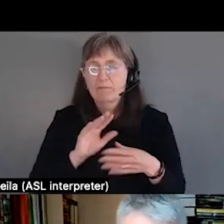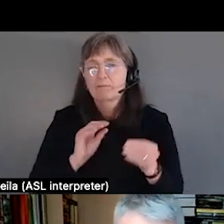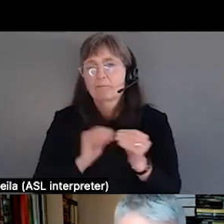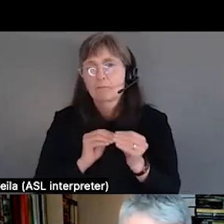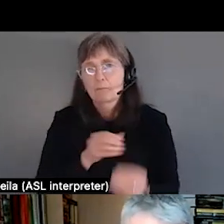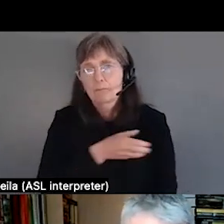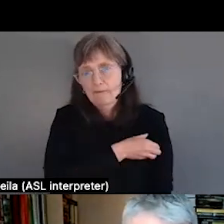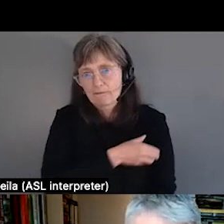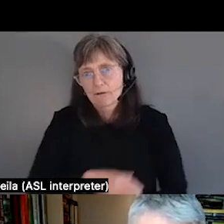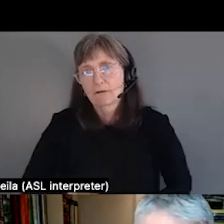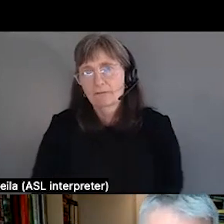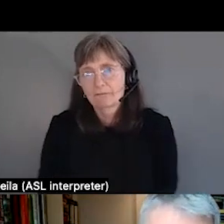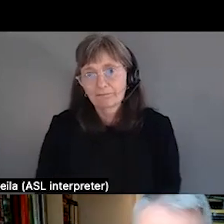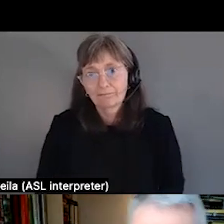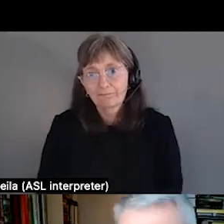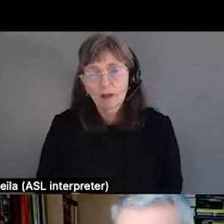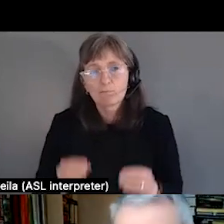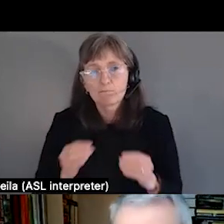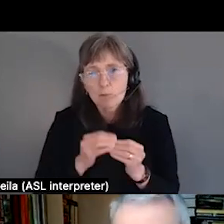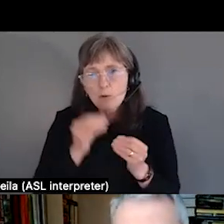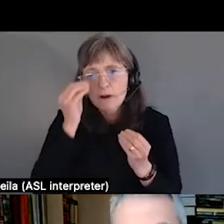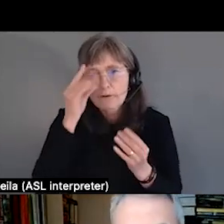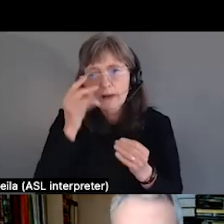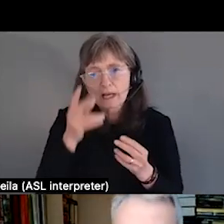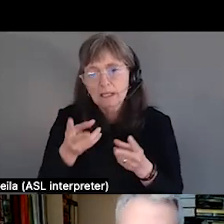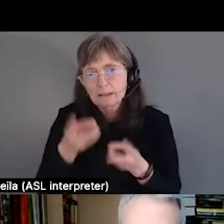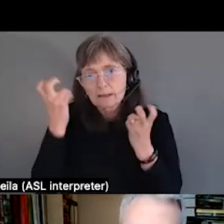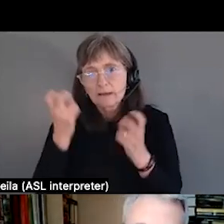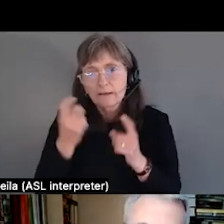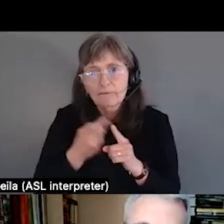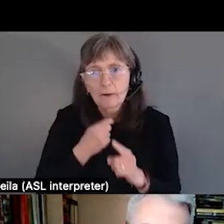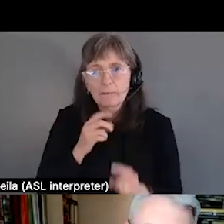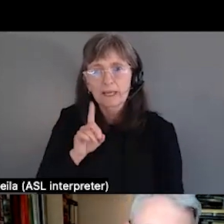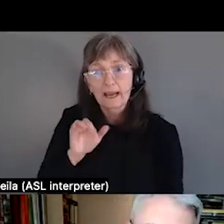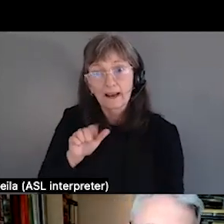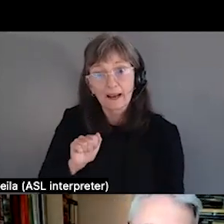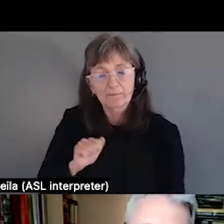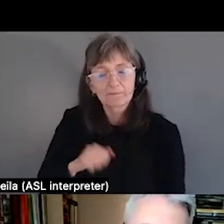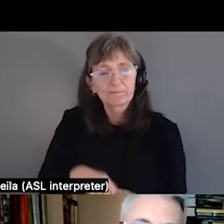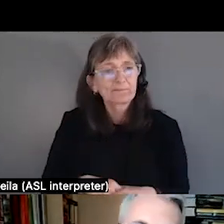metadata. And as I said, I'll try and bring this to life a bit because this is also very abstract